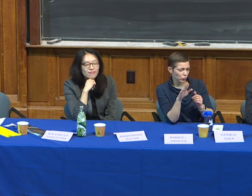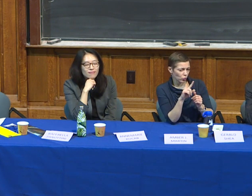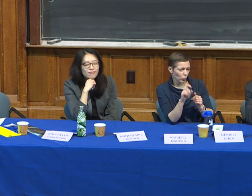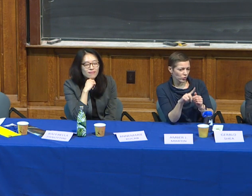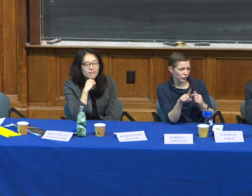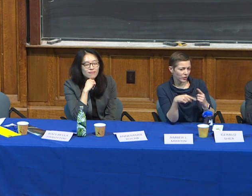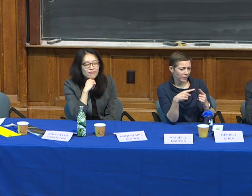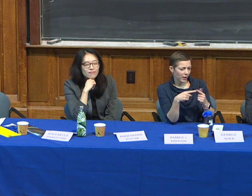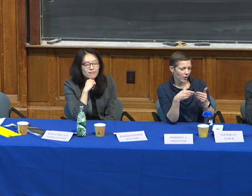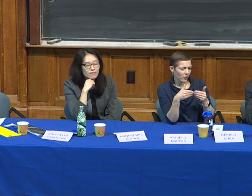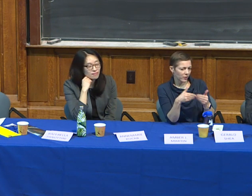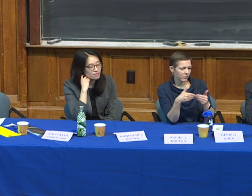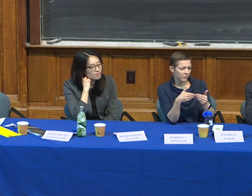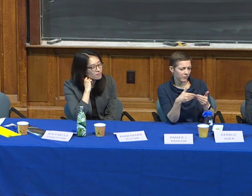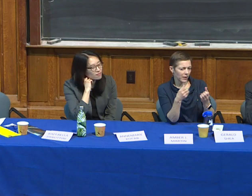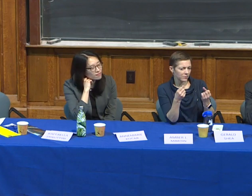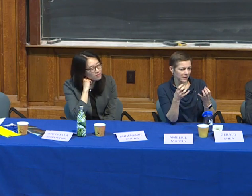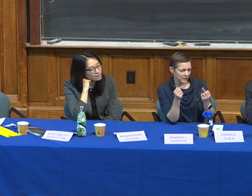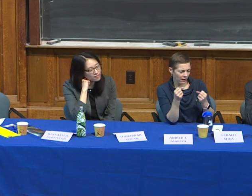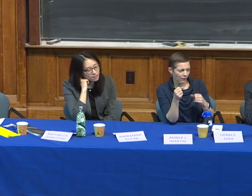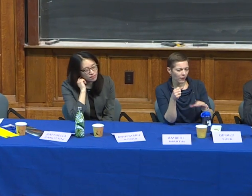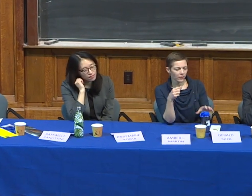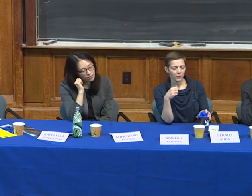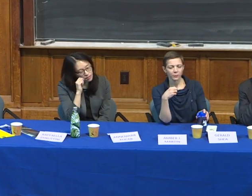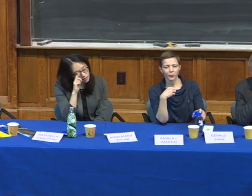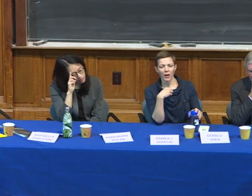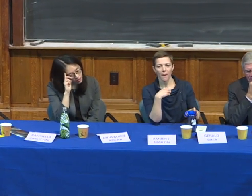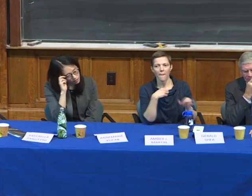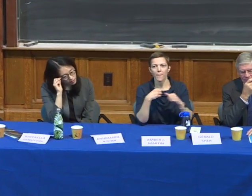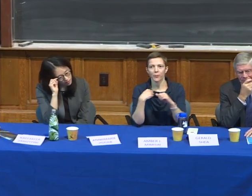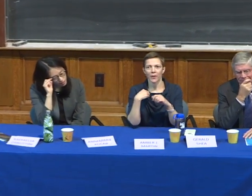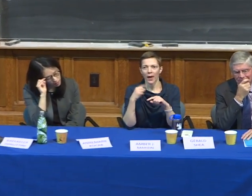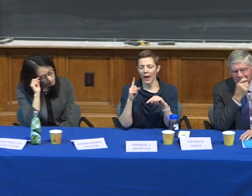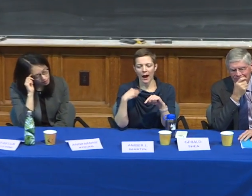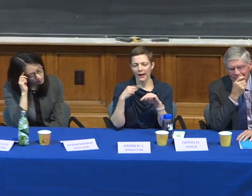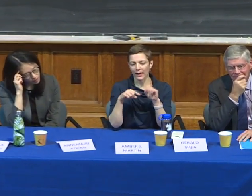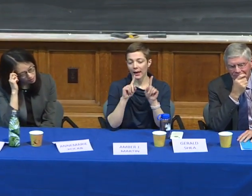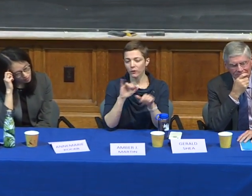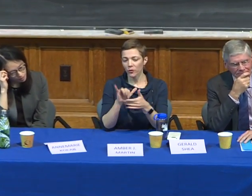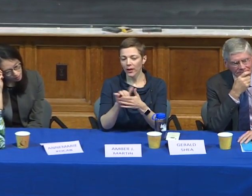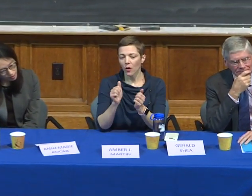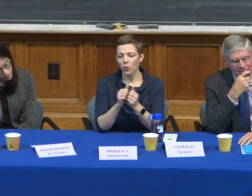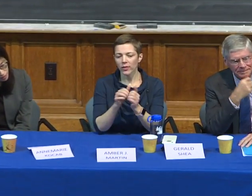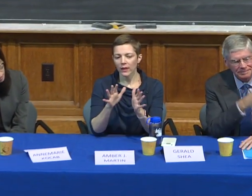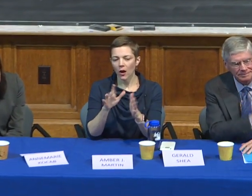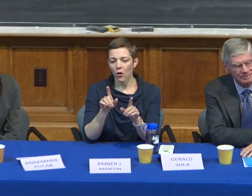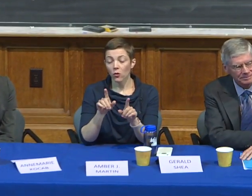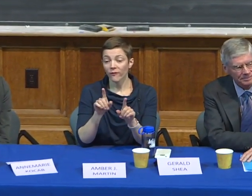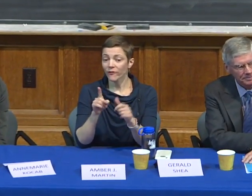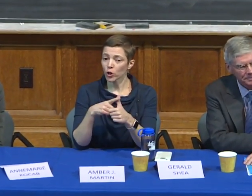[Interpreter] If you're asking a specific question about baby sign, I can't answer that